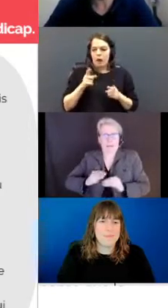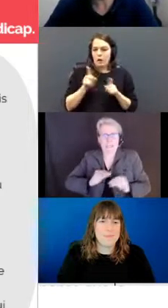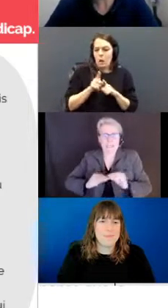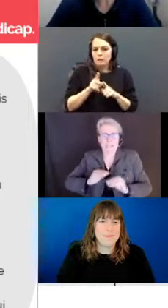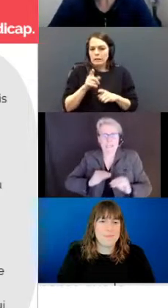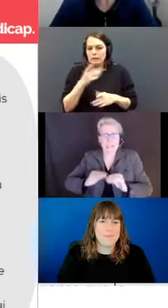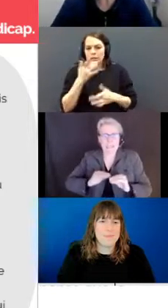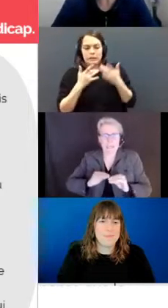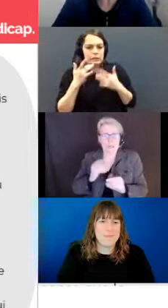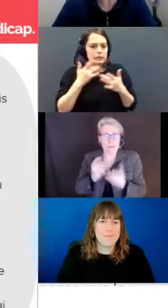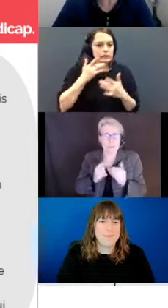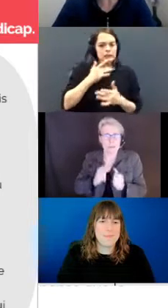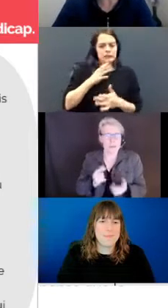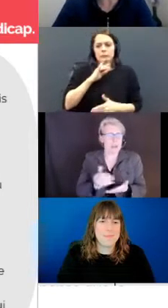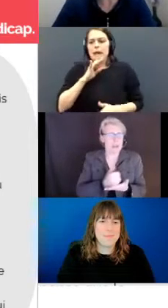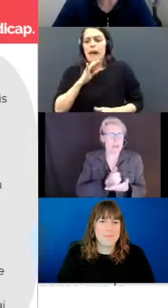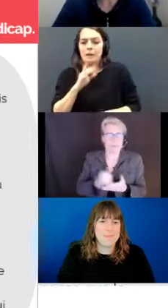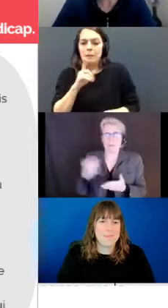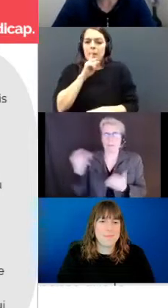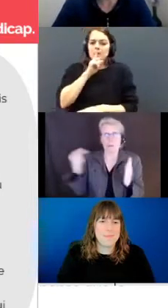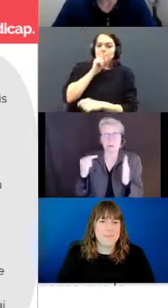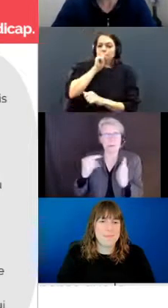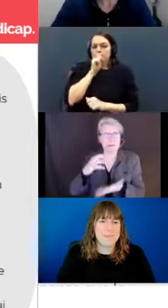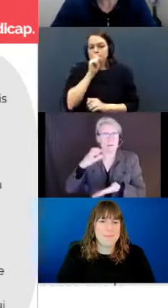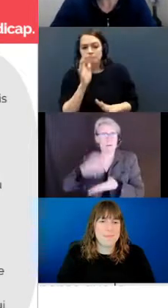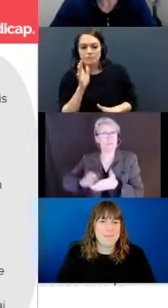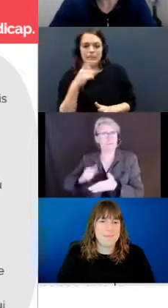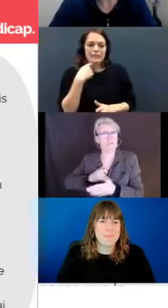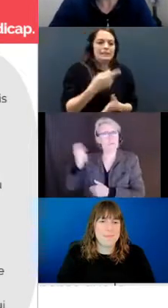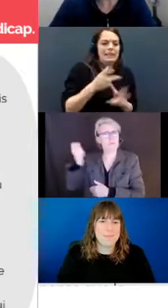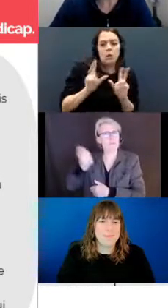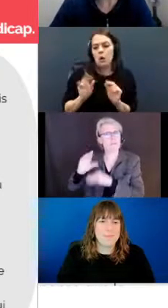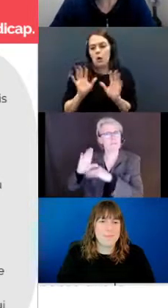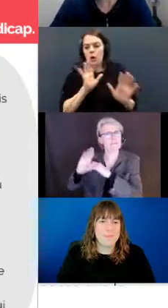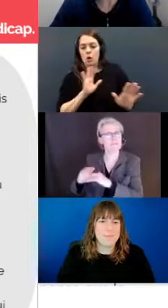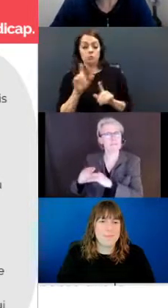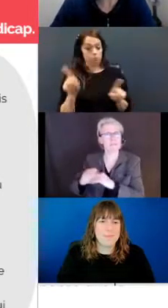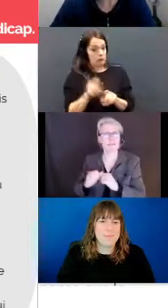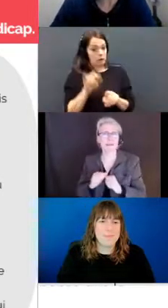even though i do nothing wrong i feel like i cannot be in a romantic partnership